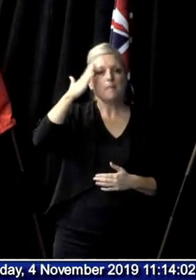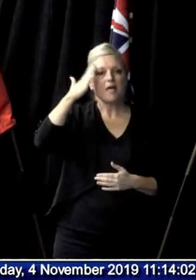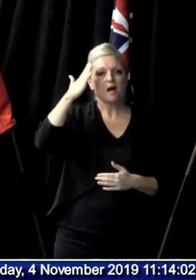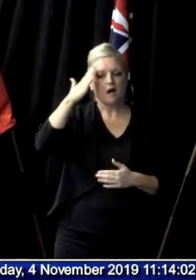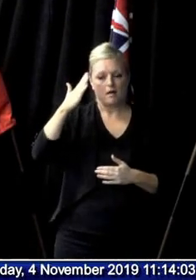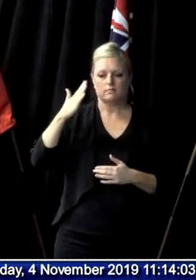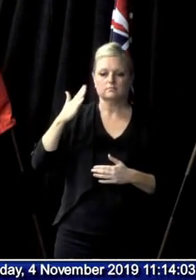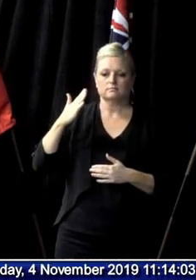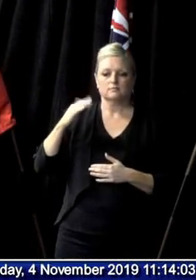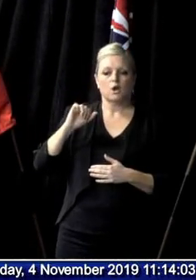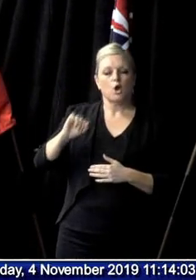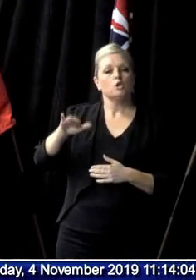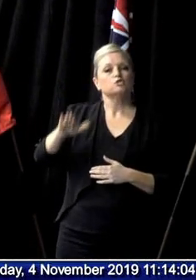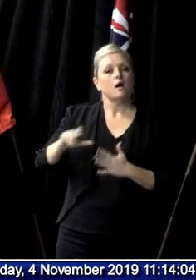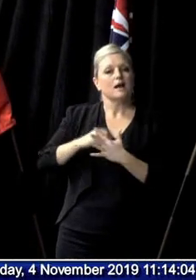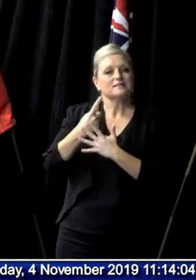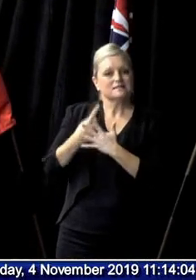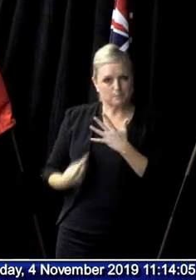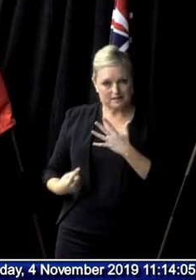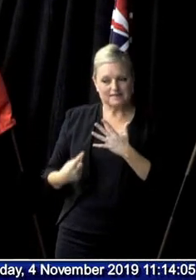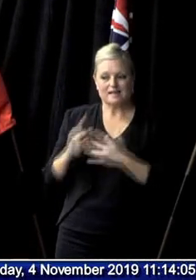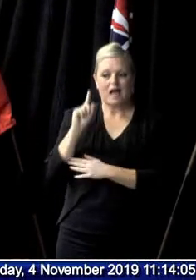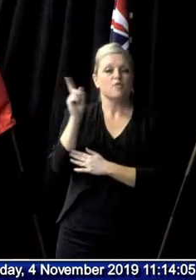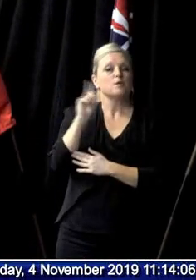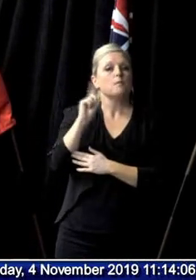who’s presently engaged in the state education system in Queensland.